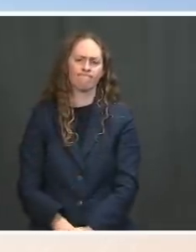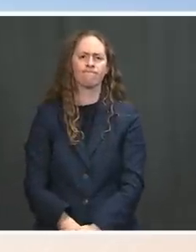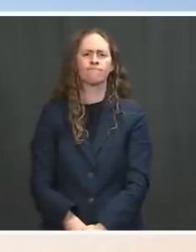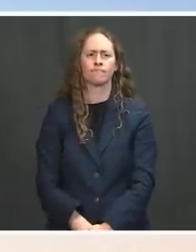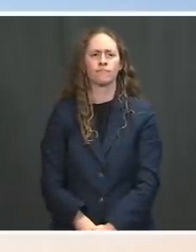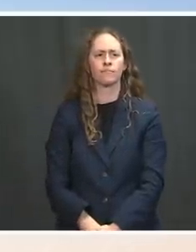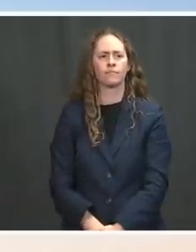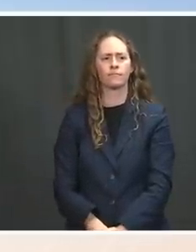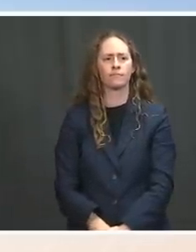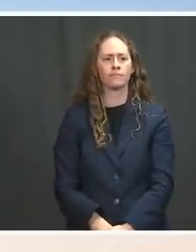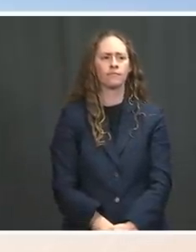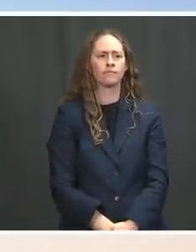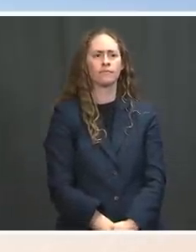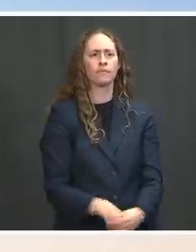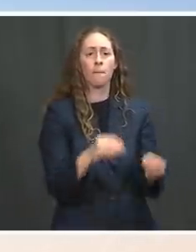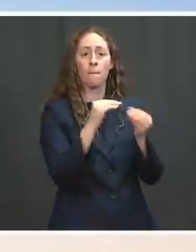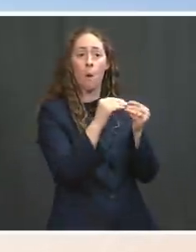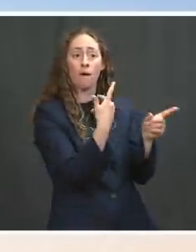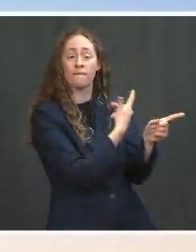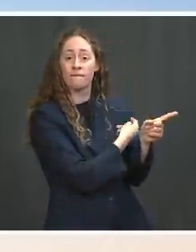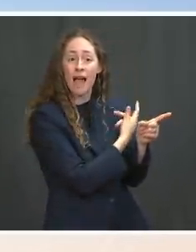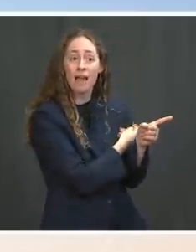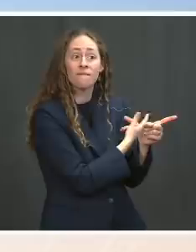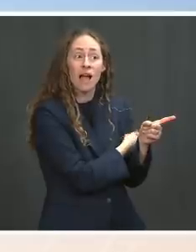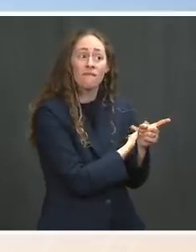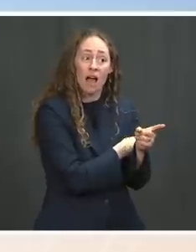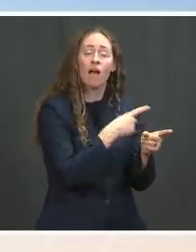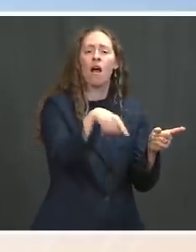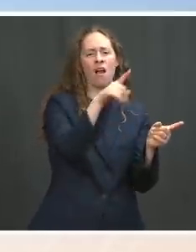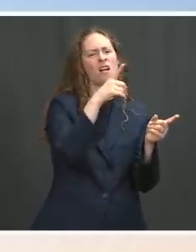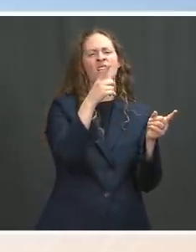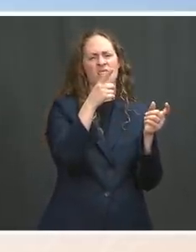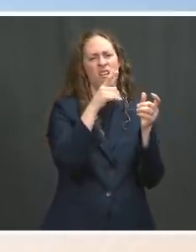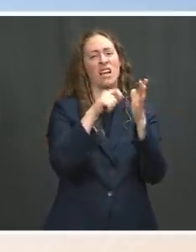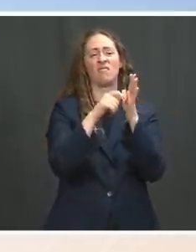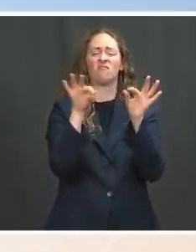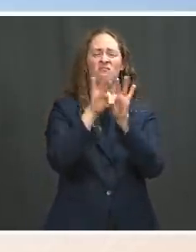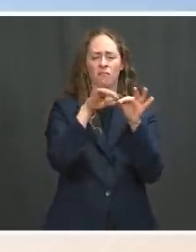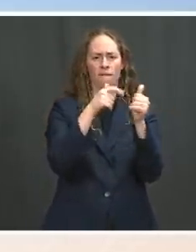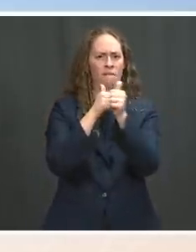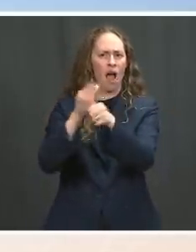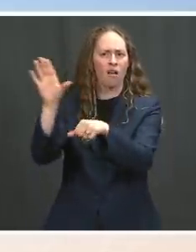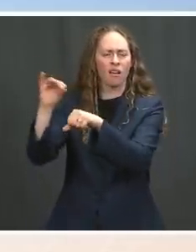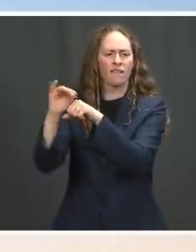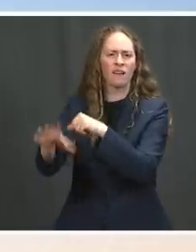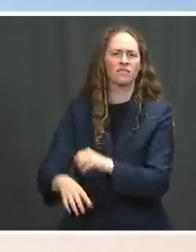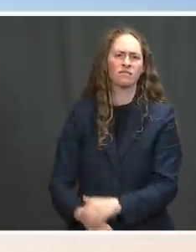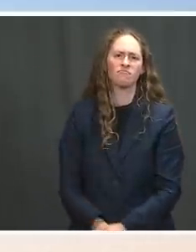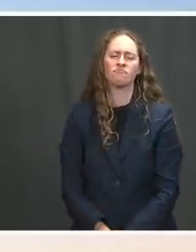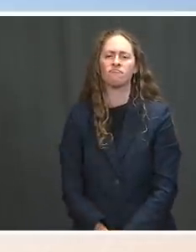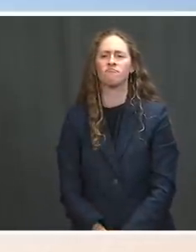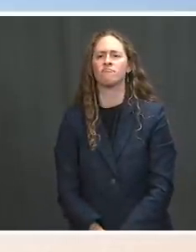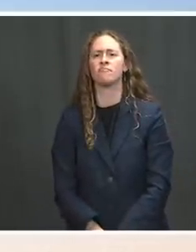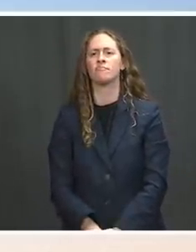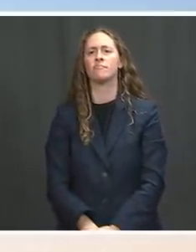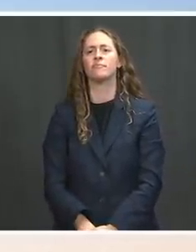The Press: Can I do one more quick one on infrastructure? Ms. Psaki: Of course. The Press: You had said earlier that you wouldn't see this as a negotiation to come to a conclusion about the Jobs Plan